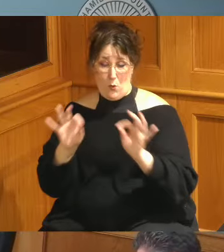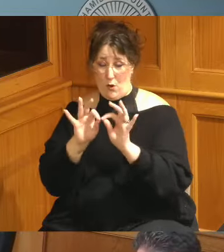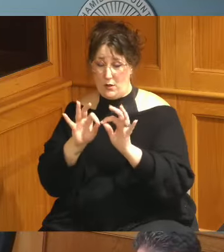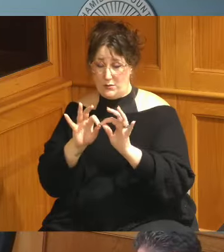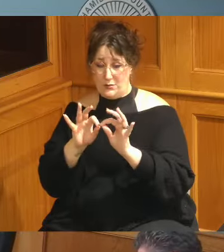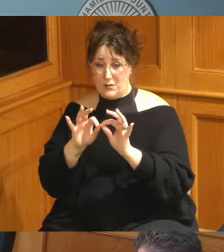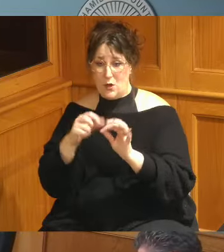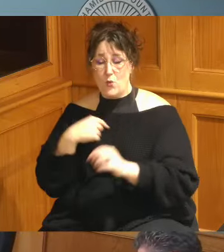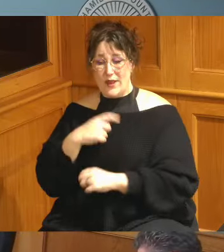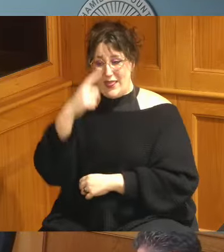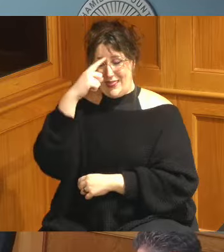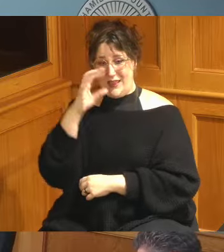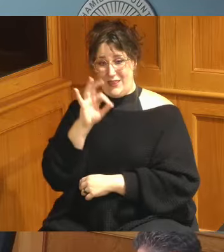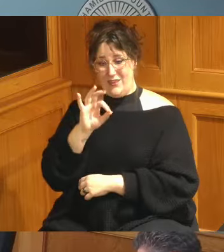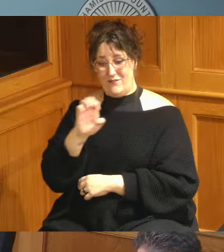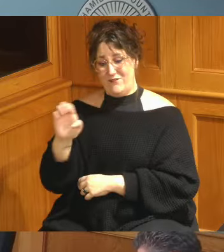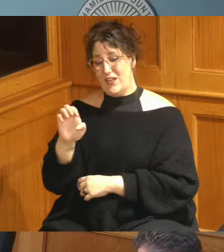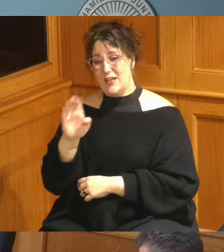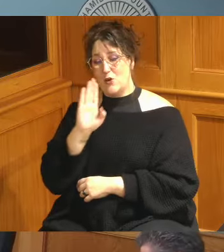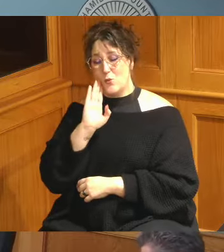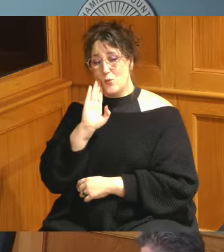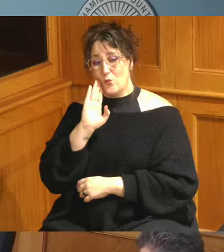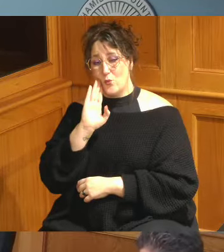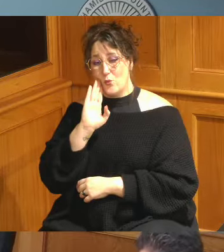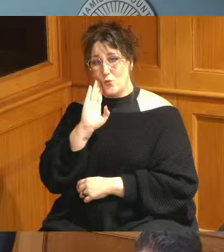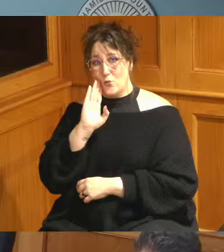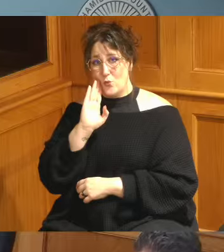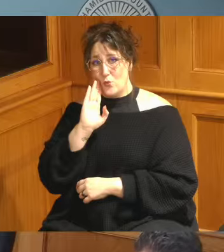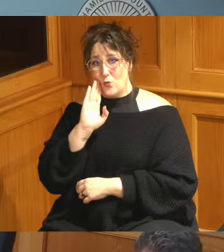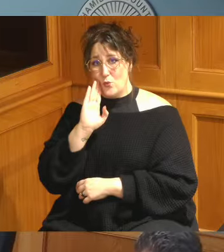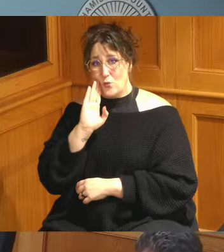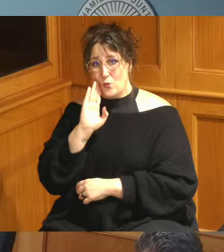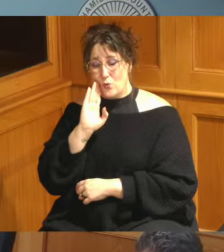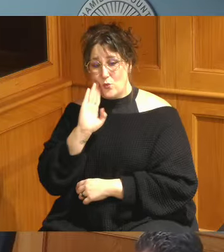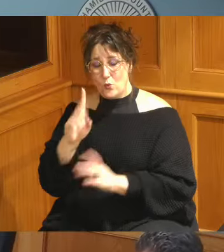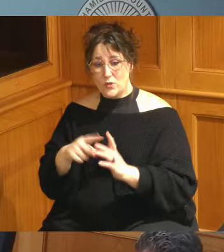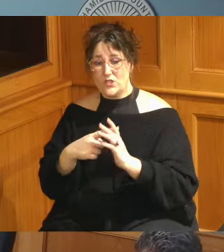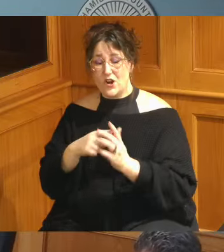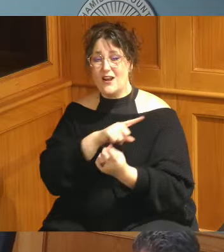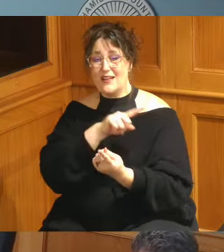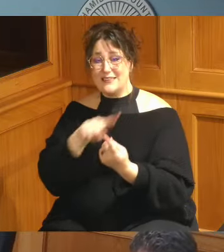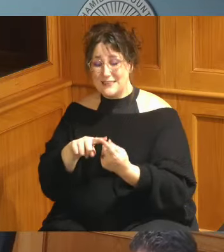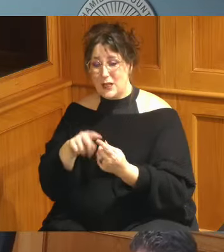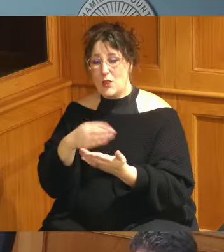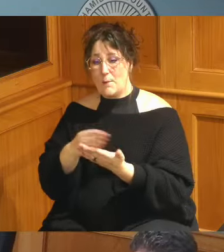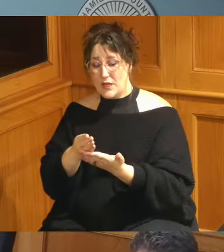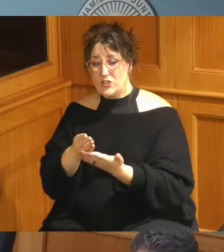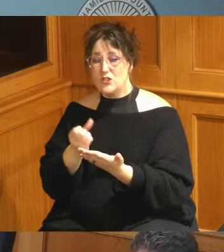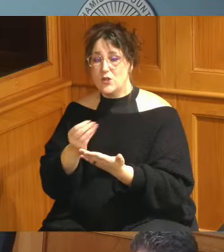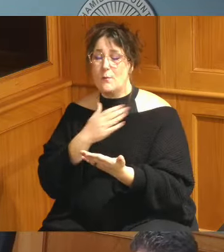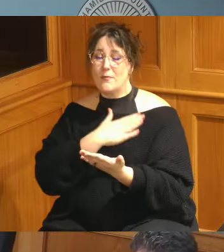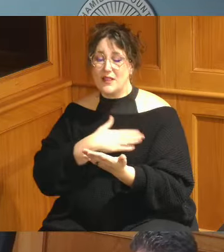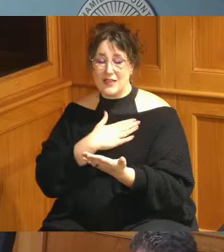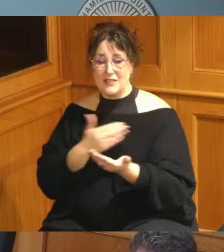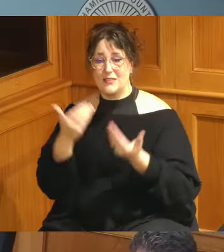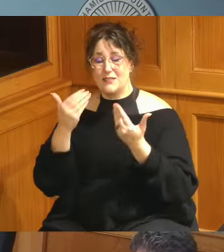the fee will not go into place unless it's in the budget. So, I ask you to put it in the MSD budget